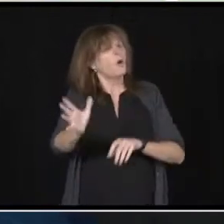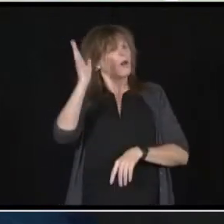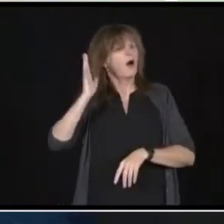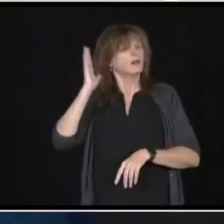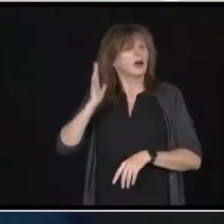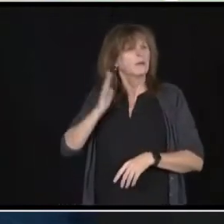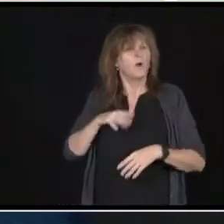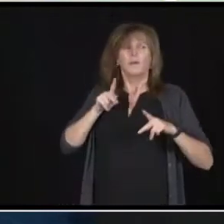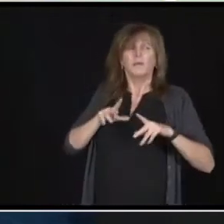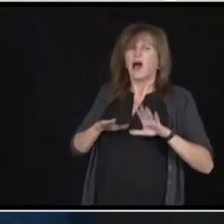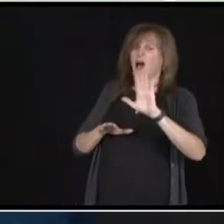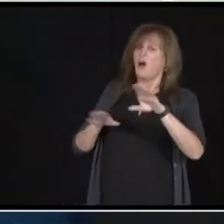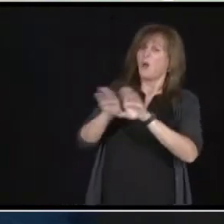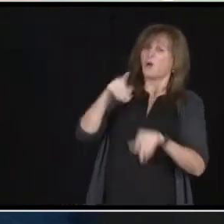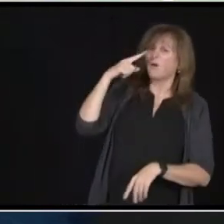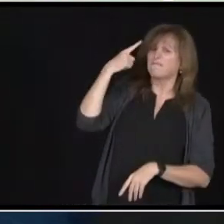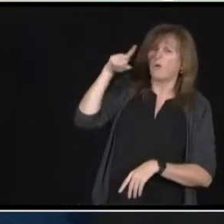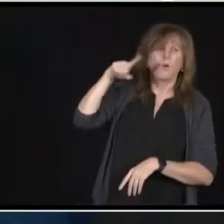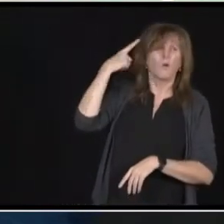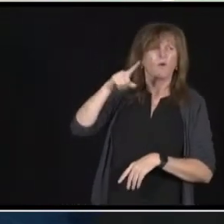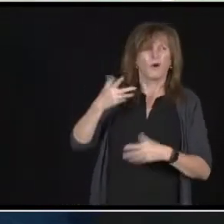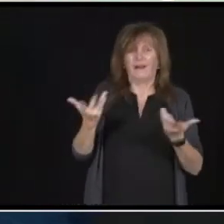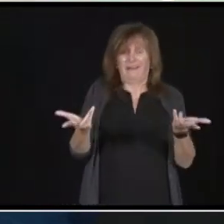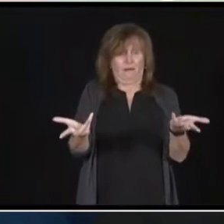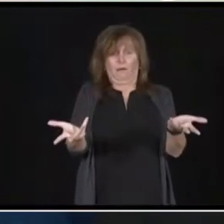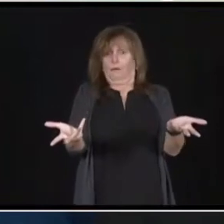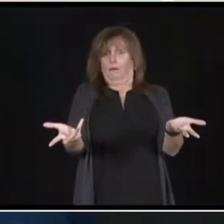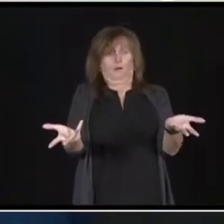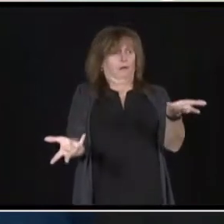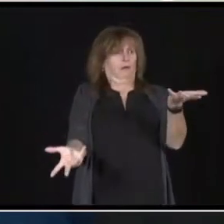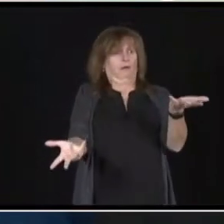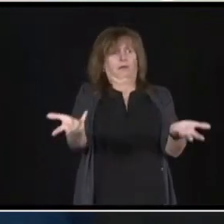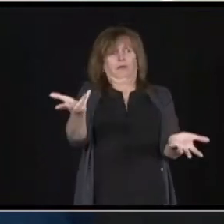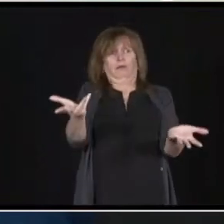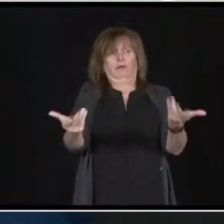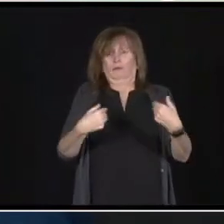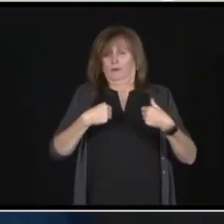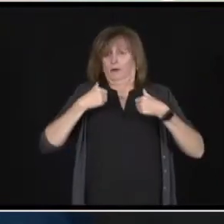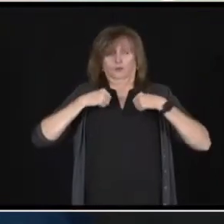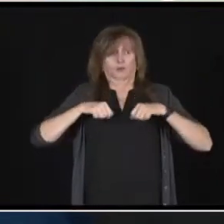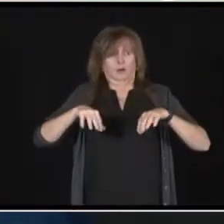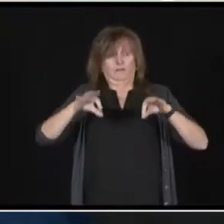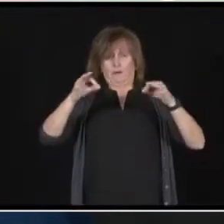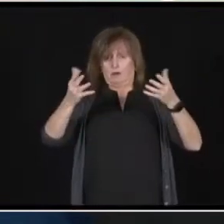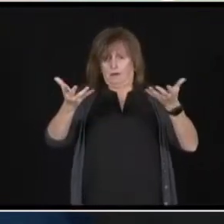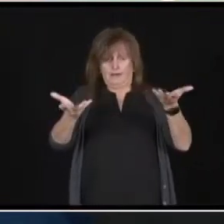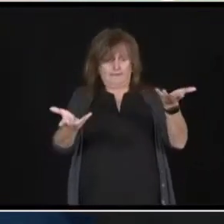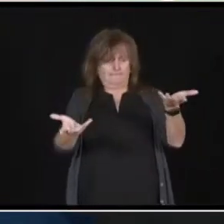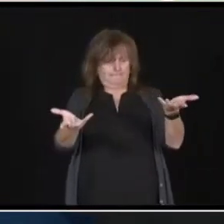And always, there are people who say that we should close them sooner. And there are people that say we should not